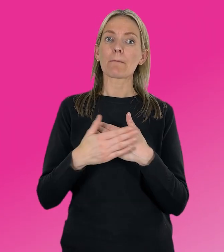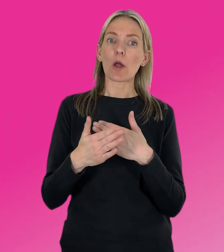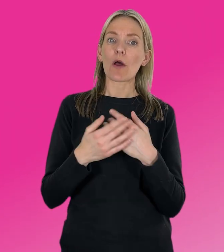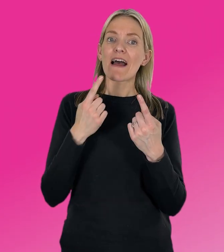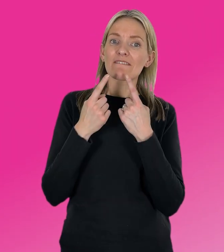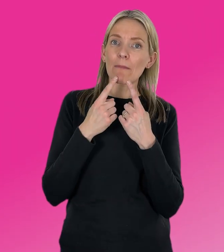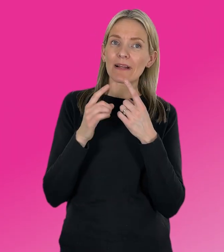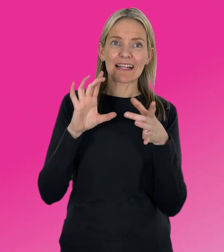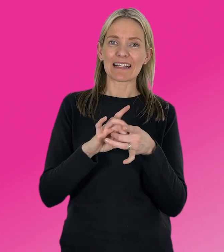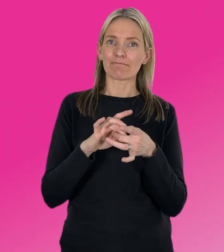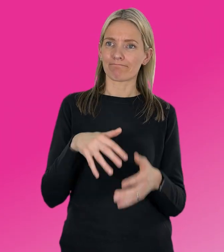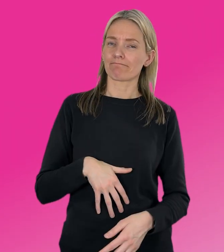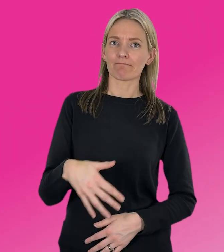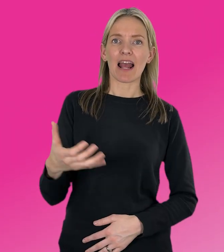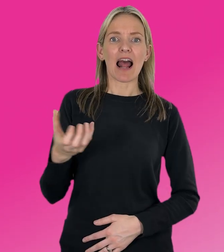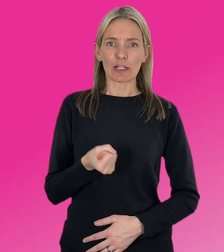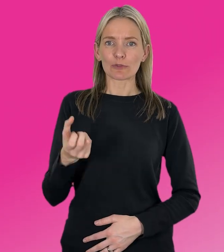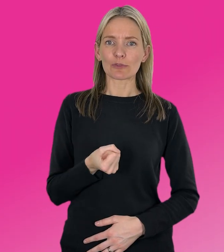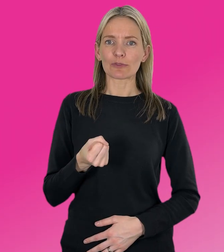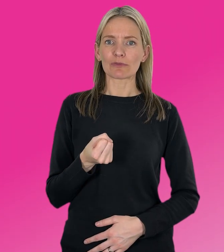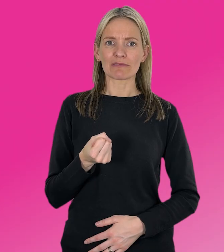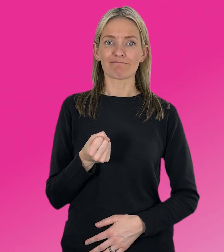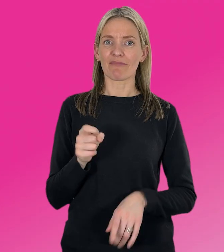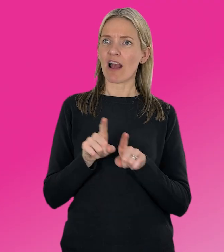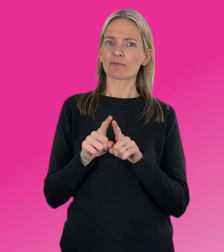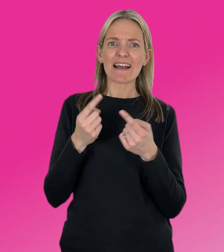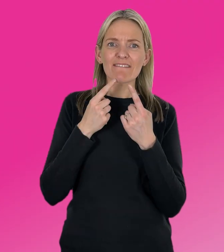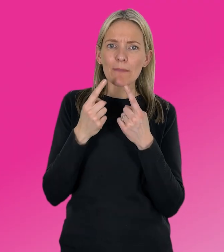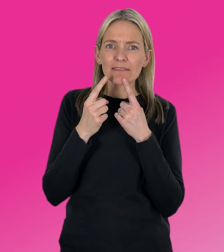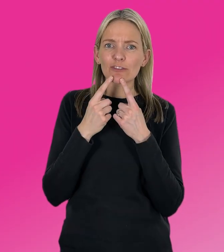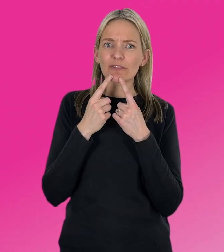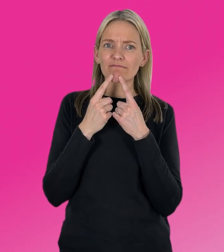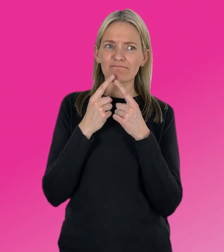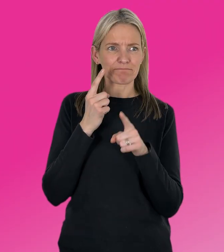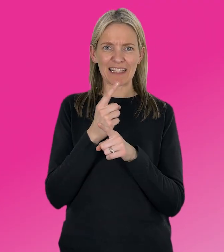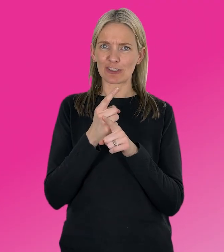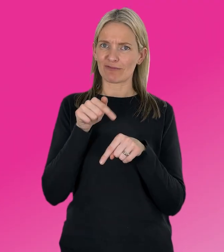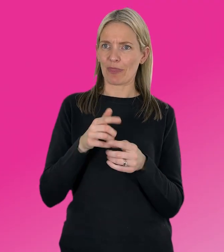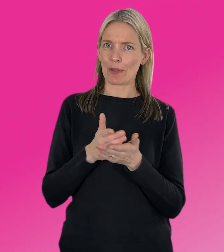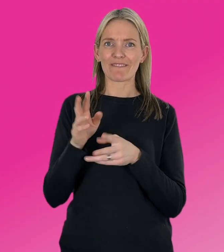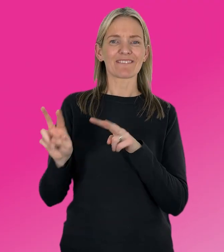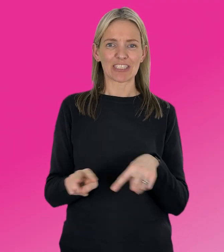For more information about Maternity Allowance, as well as the information mentioned throughout this video,